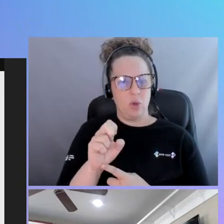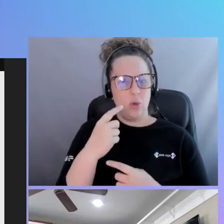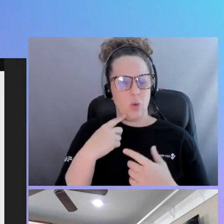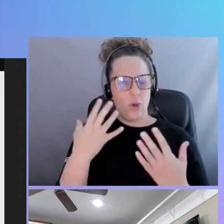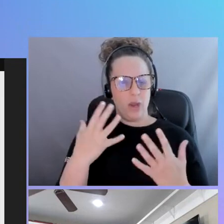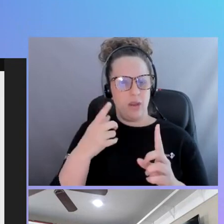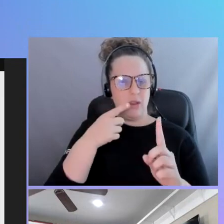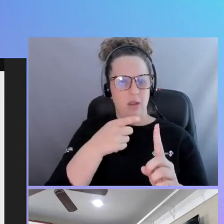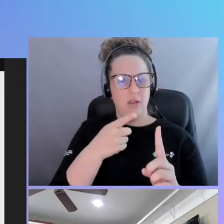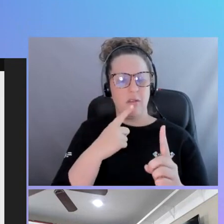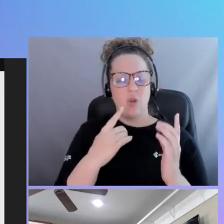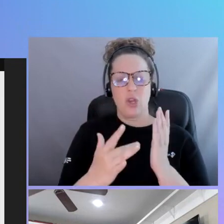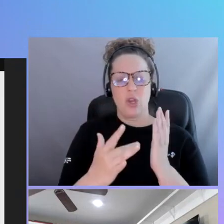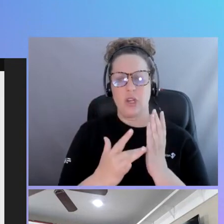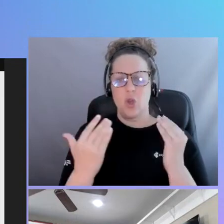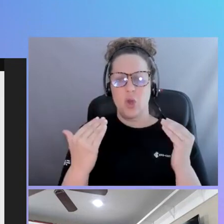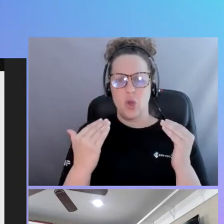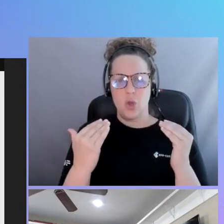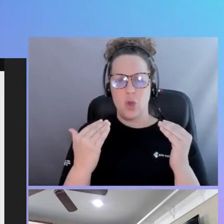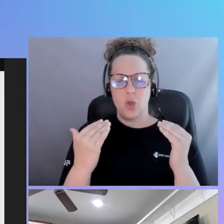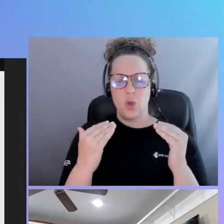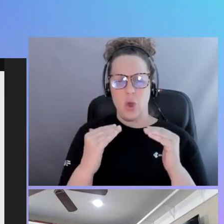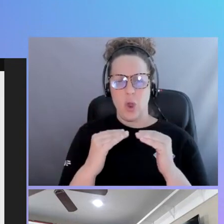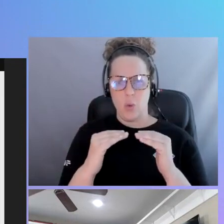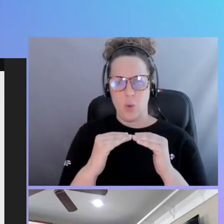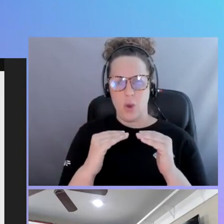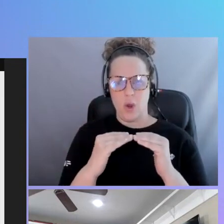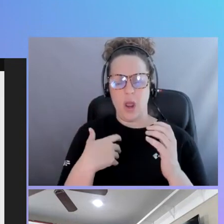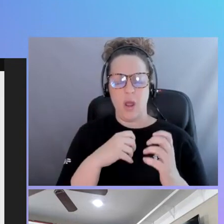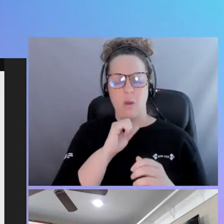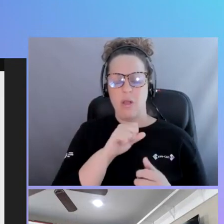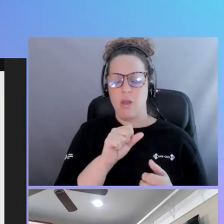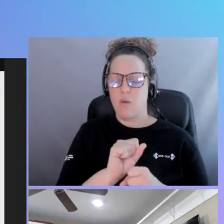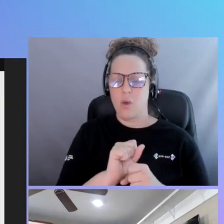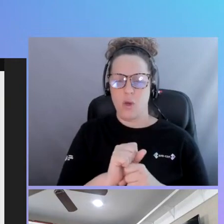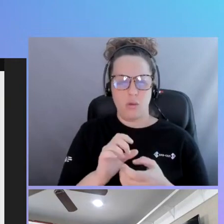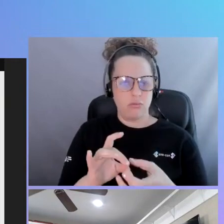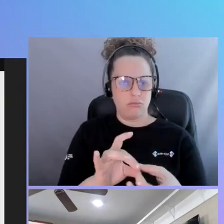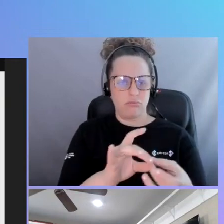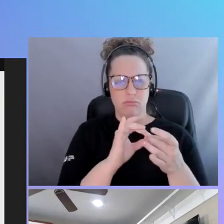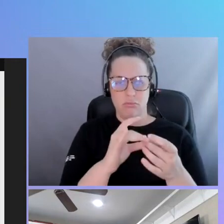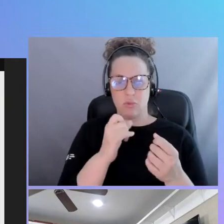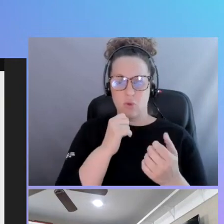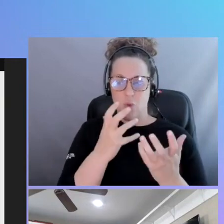would love to work with any of you all who want to further the